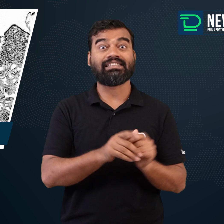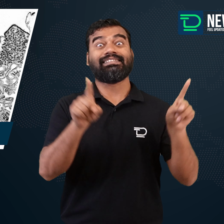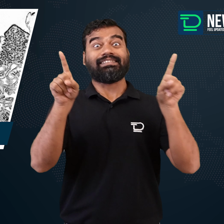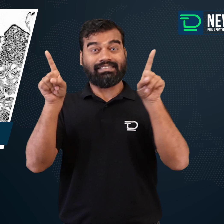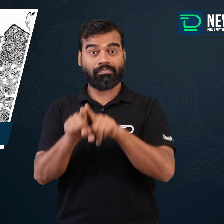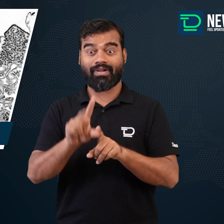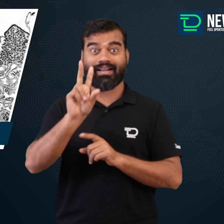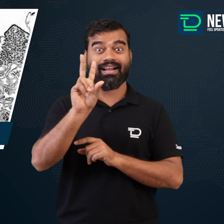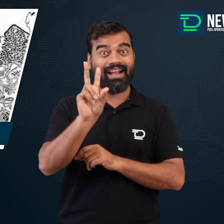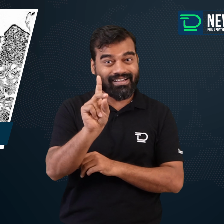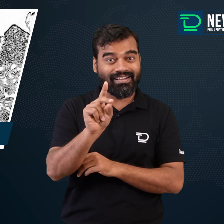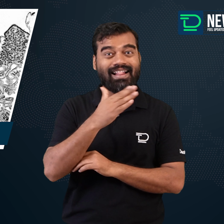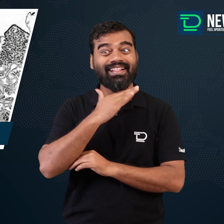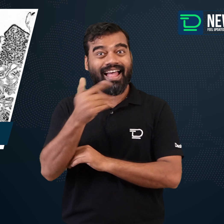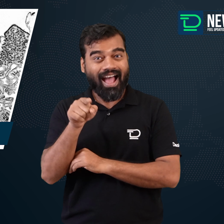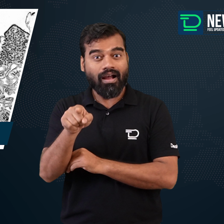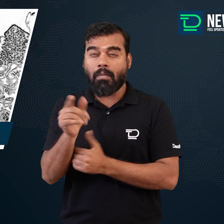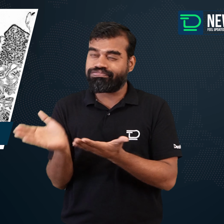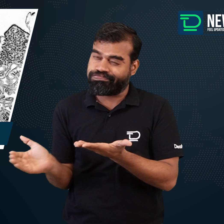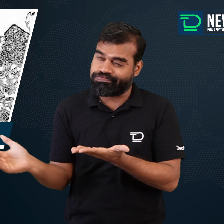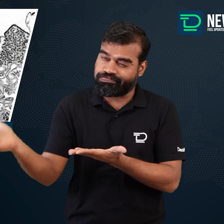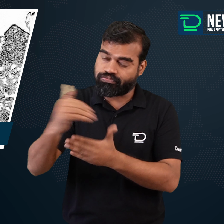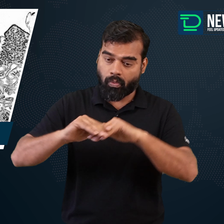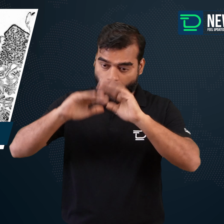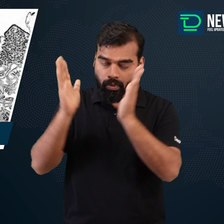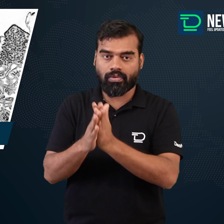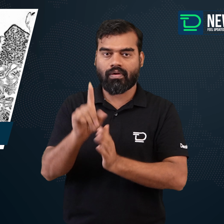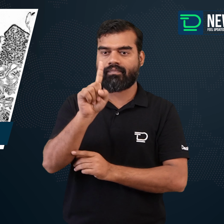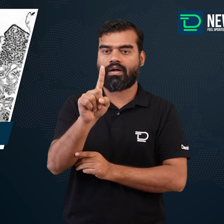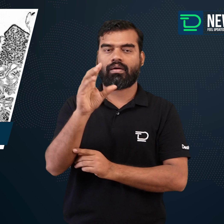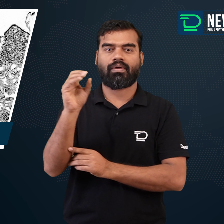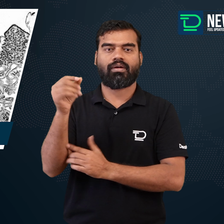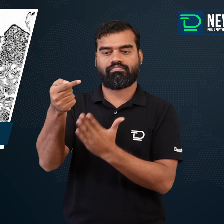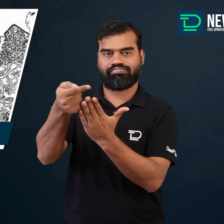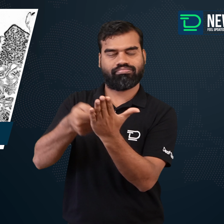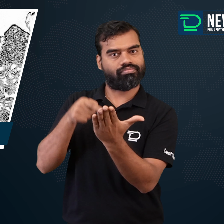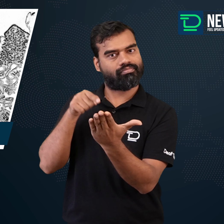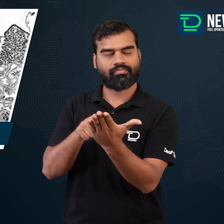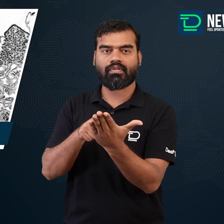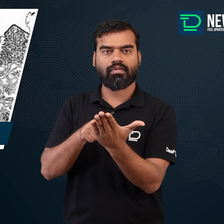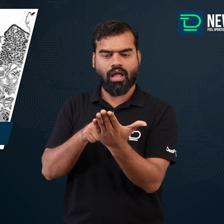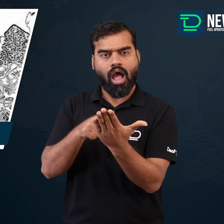Similarly, the contact list of the 2nd victim is 100 people.